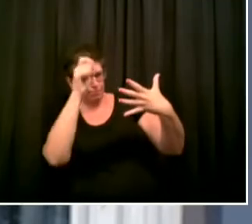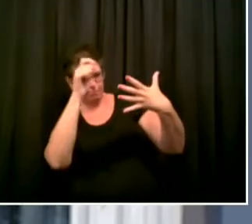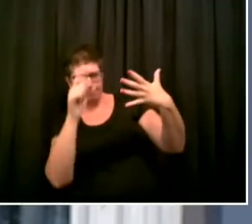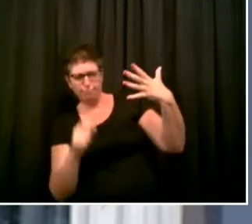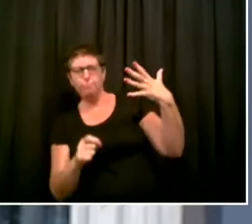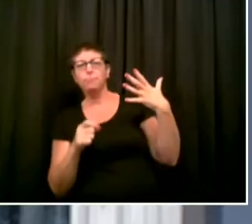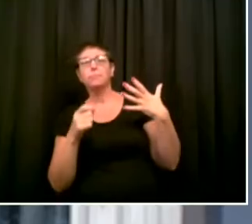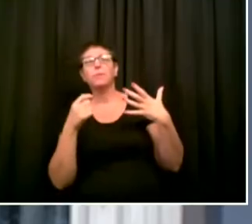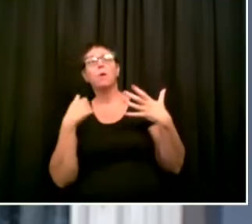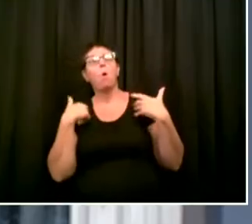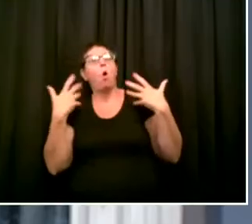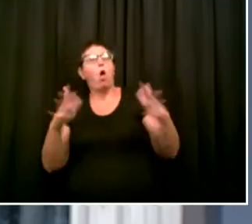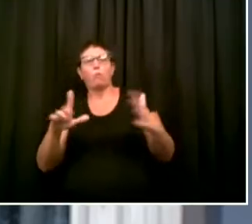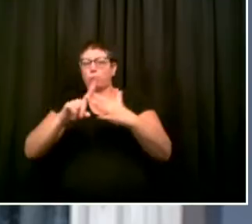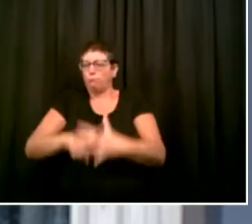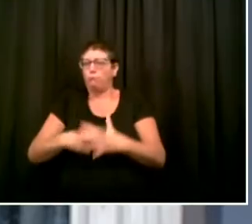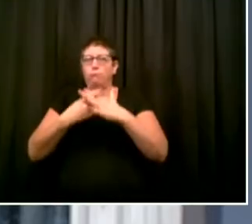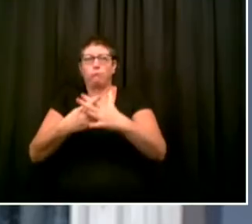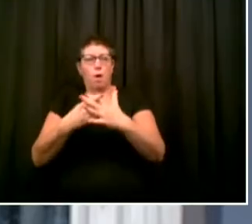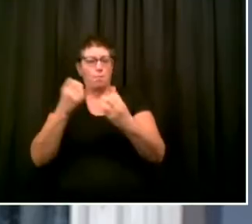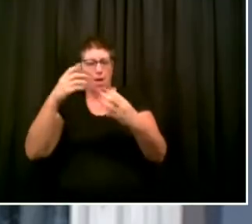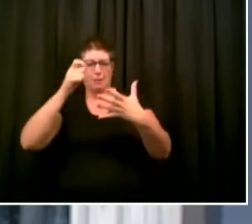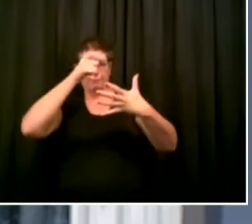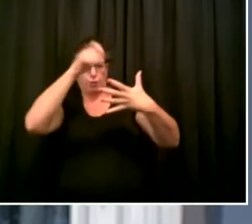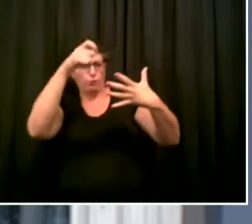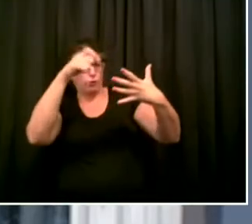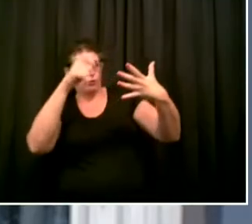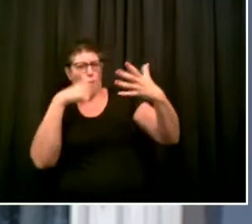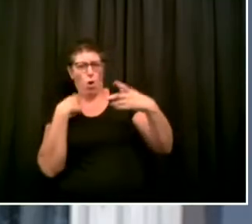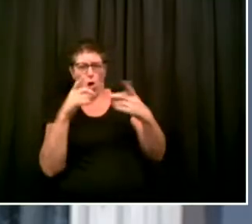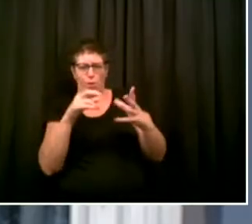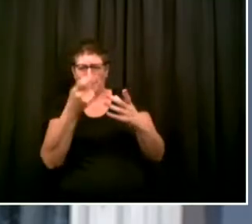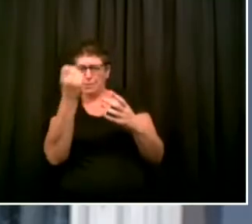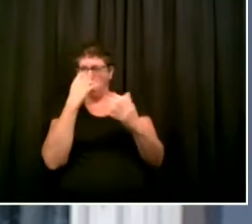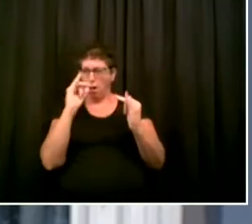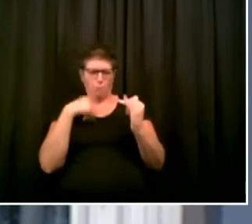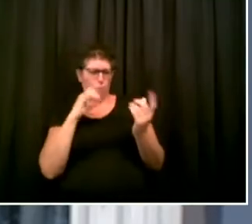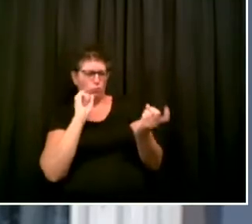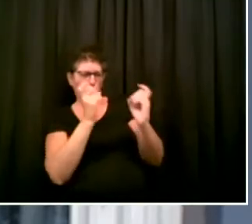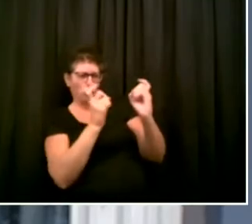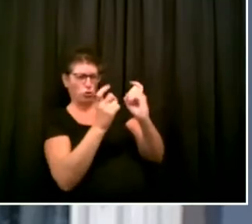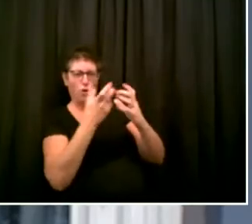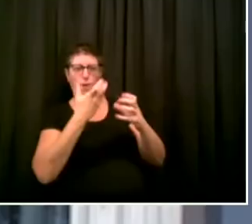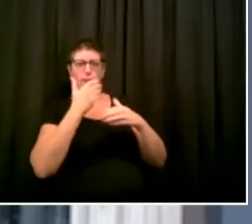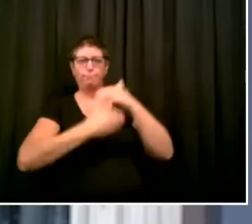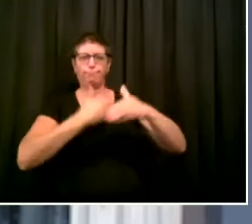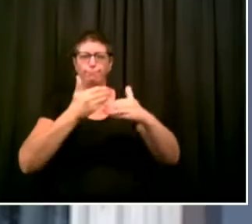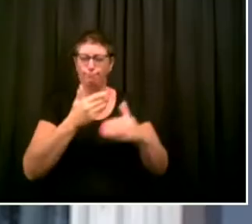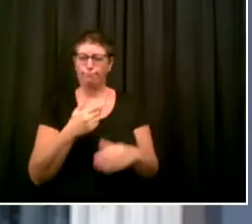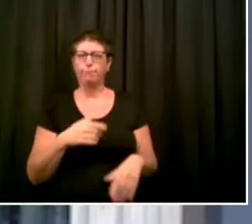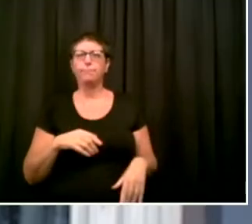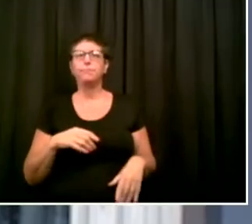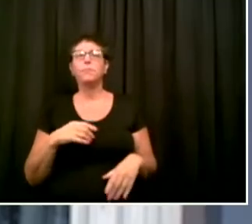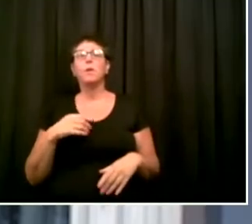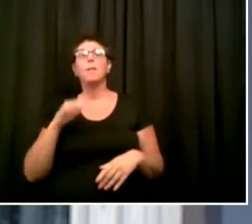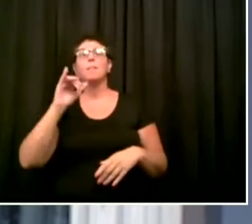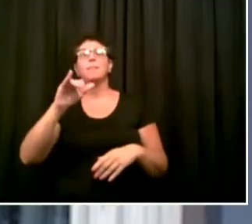NOW. THE MAYOR MENTIONED THE DISCIPLINE MATRIX, WHICH I CAN TELL YOU HAS BEEN WORKED ON